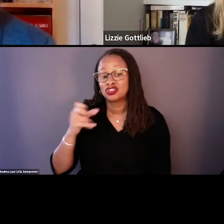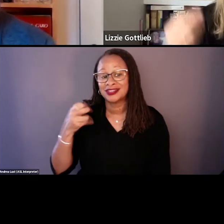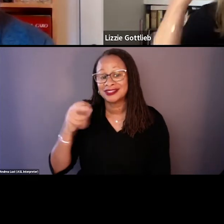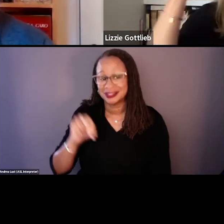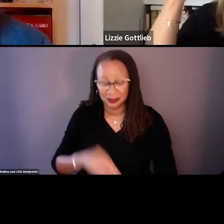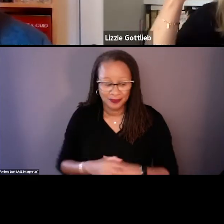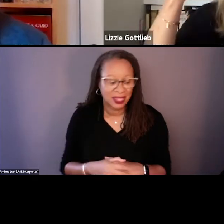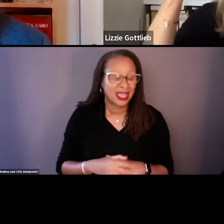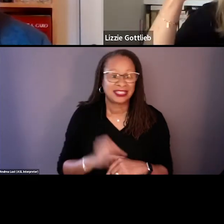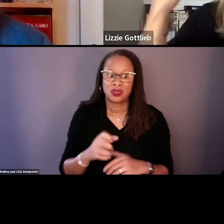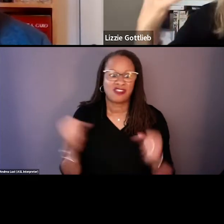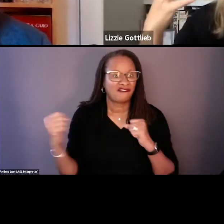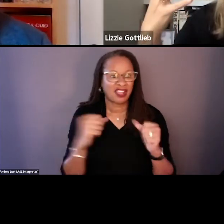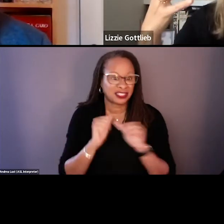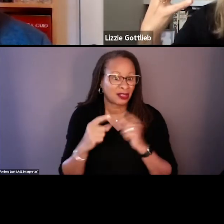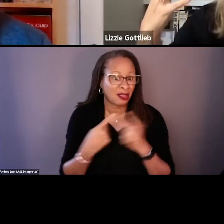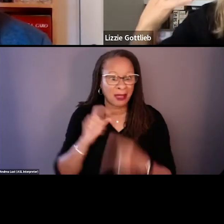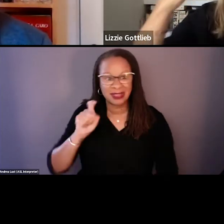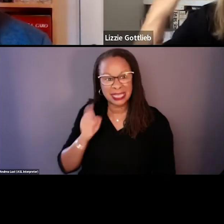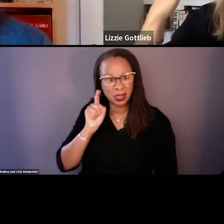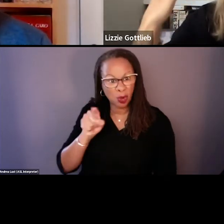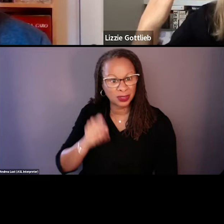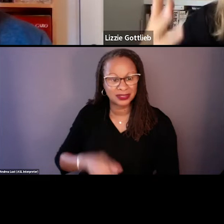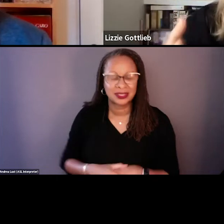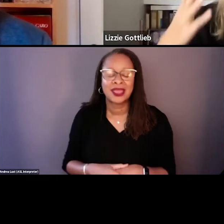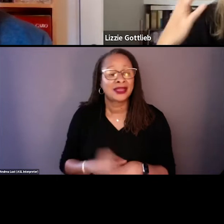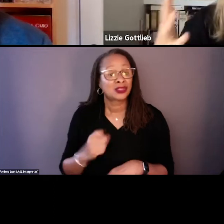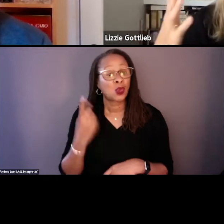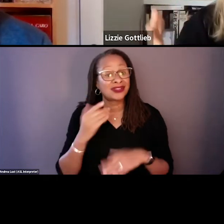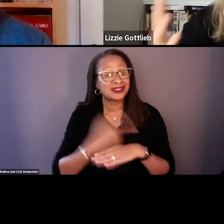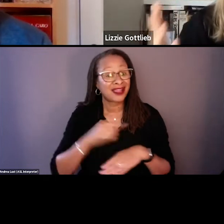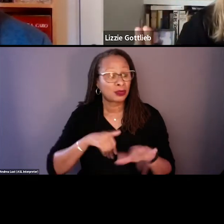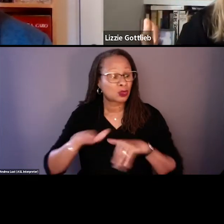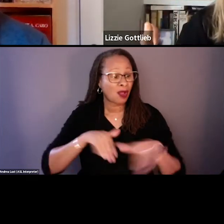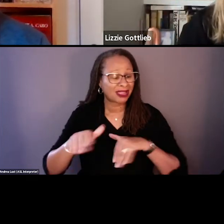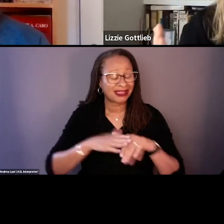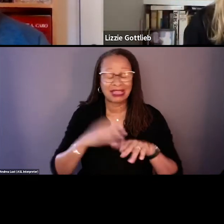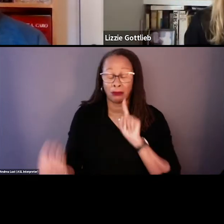and it suddenly just struck me like a lightning bolt that I had to make this film.